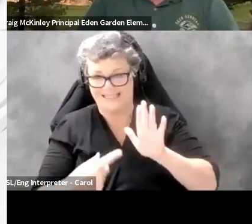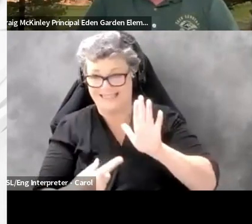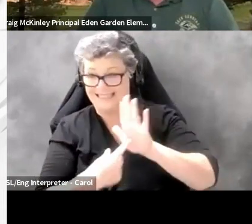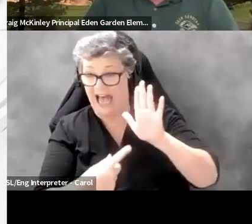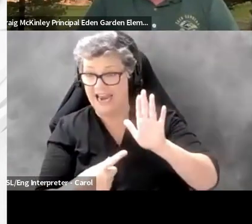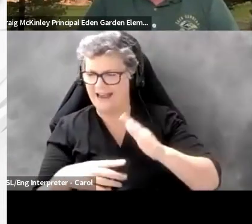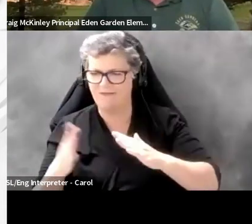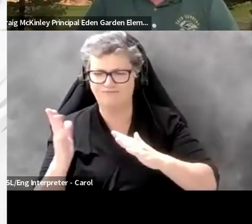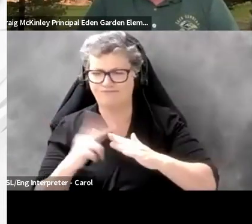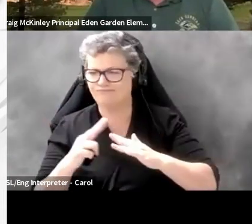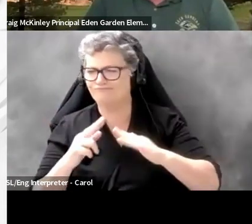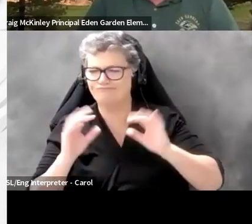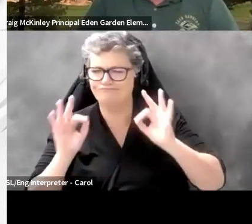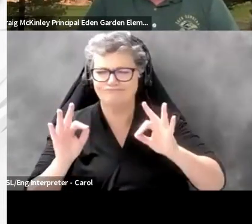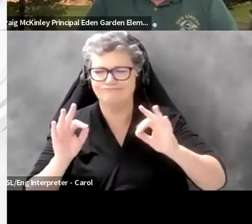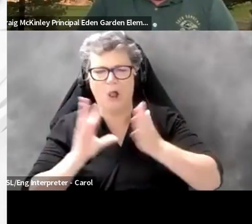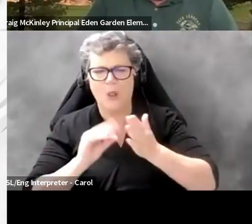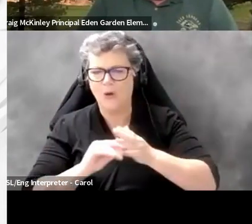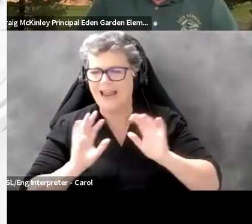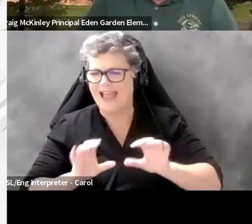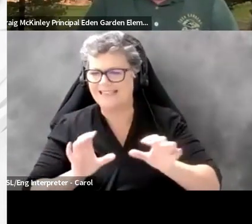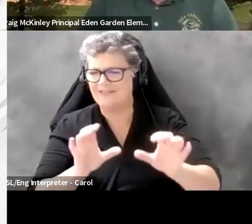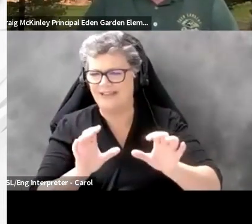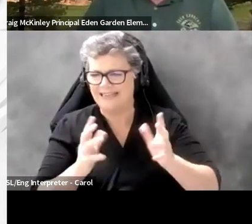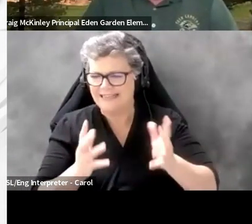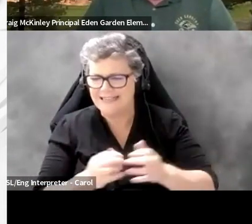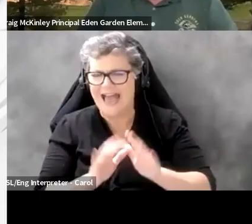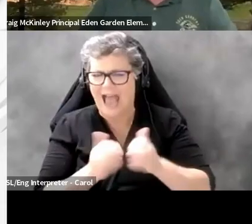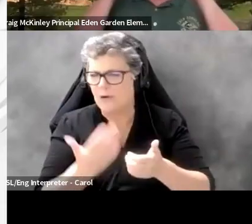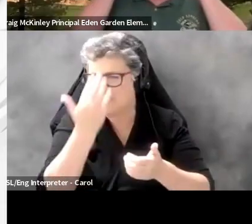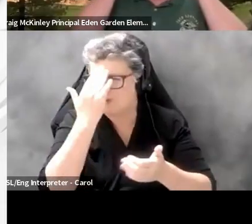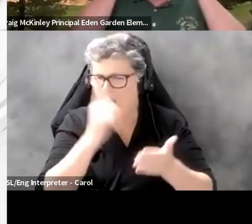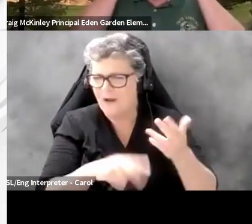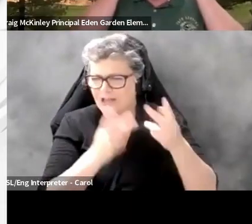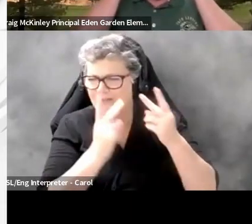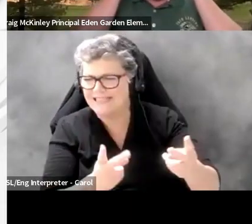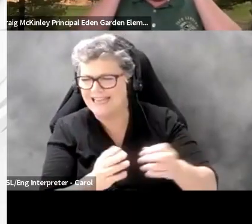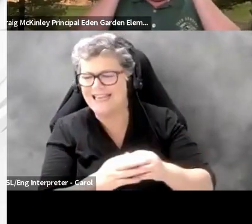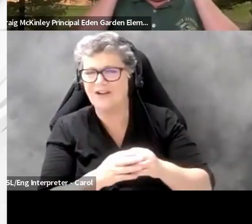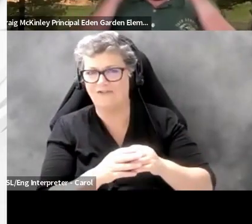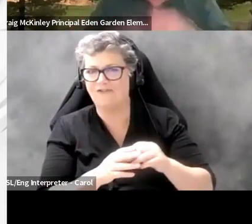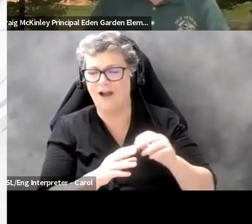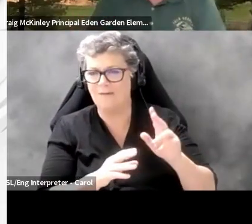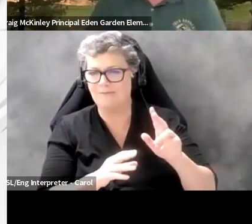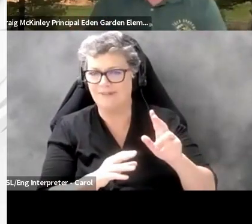high quality learning activities as we go into our P our preschool through third grade classrooms?